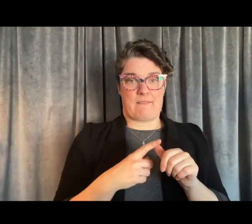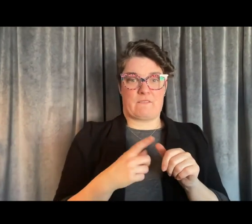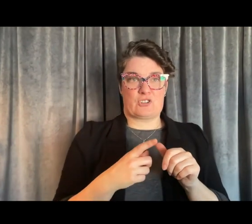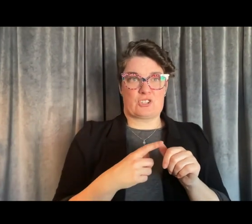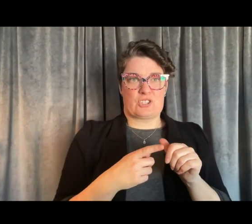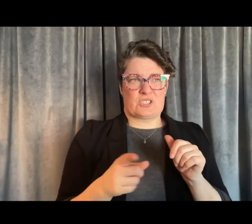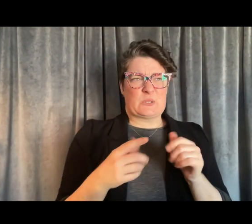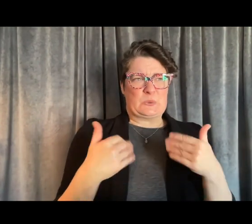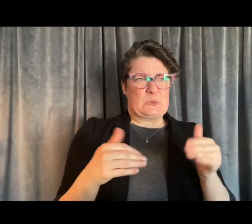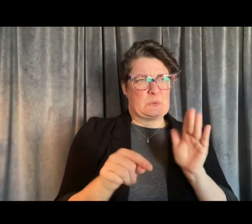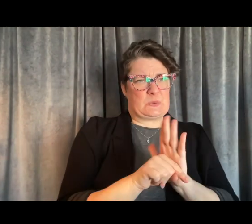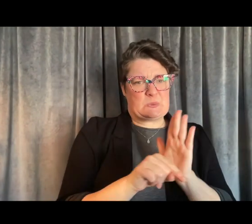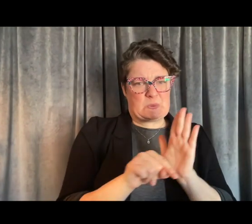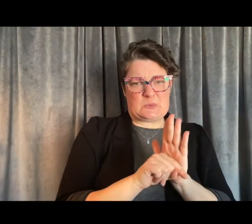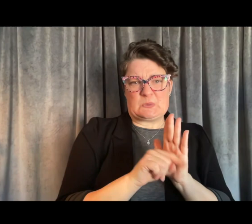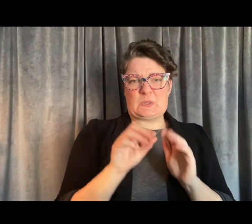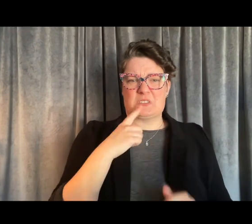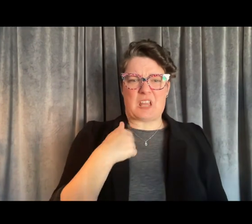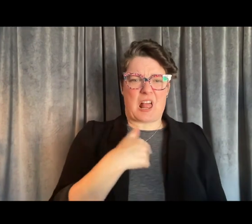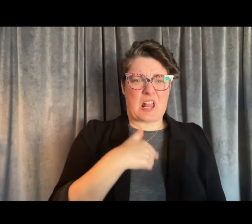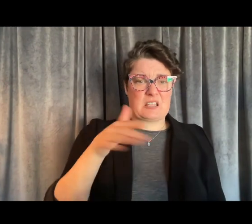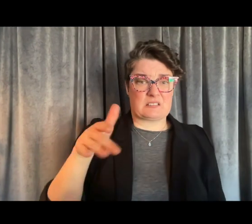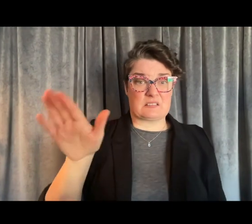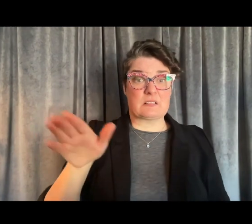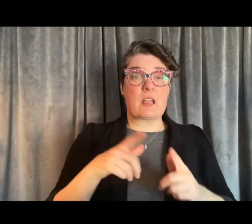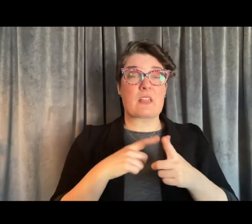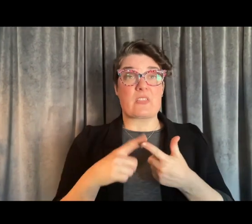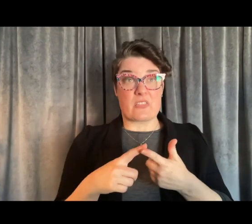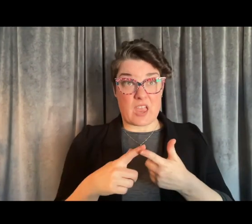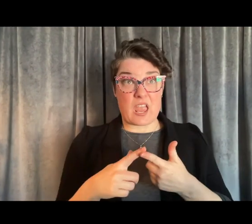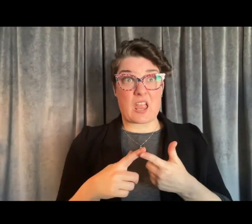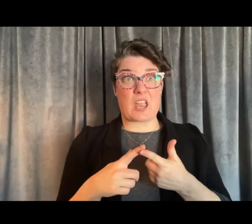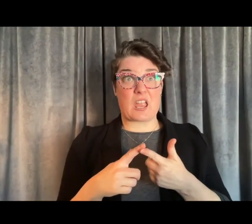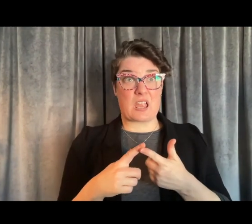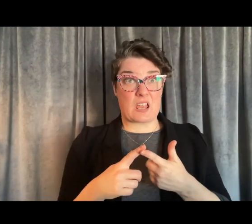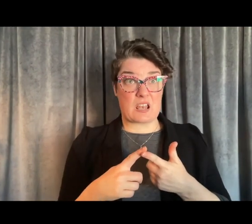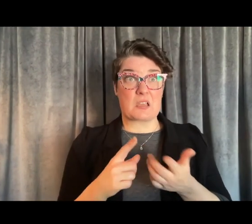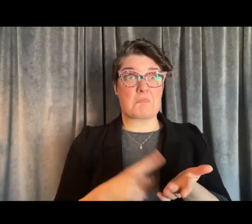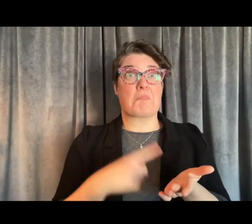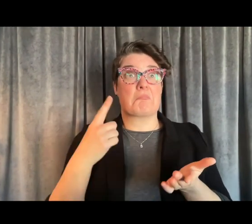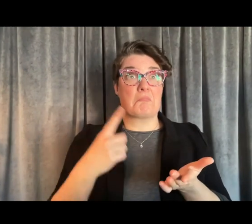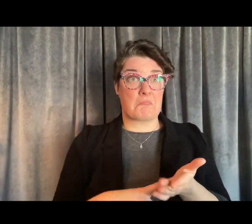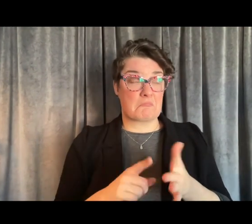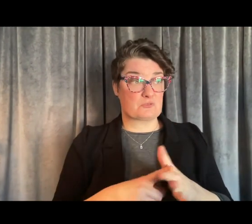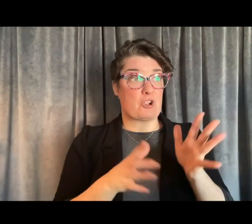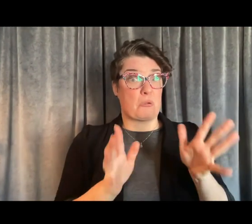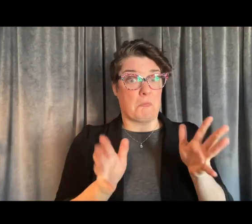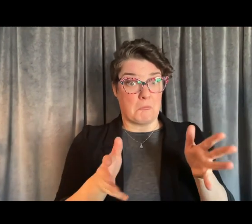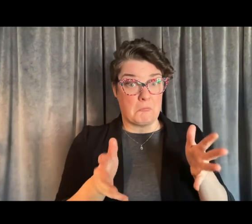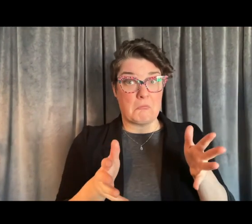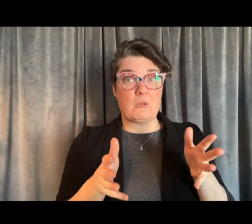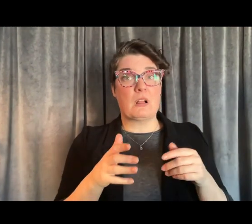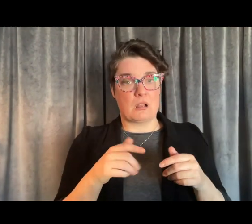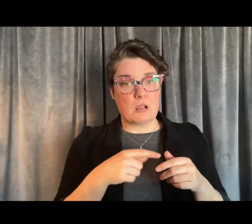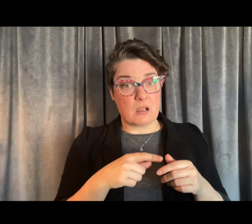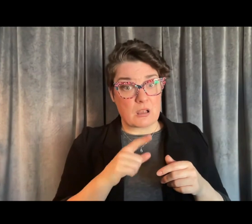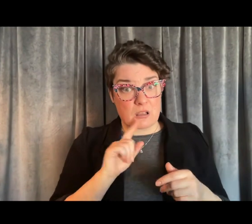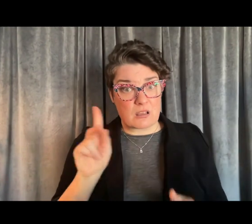at first, they're, you know, really negative or telling us to get away. But then actually I've had the occasion of starting to talk to them and that